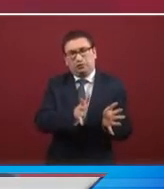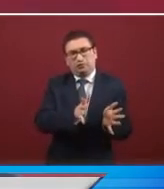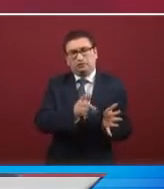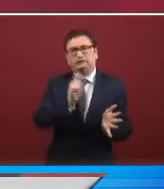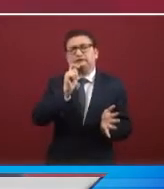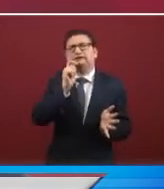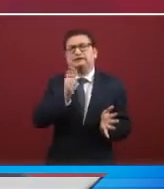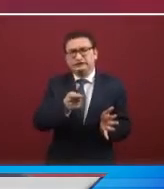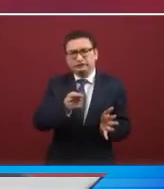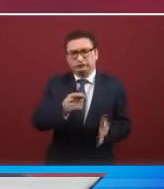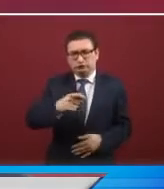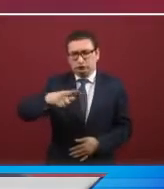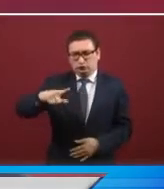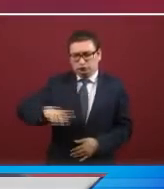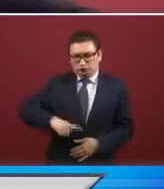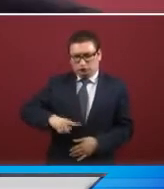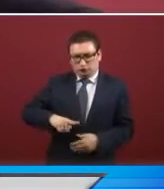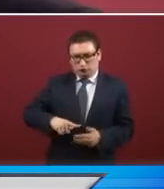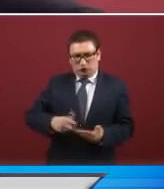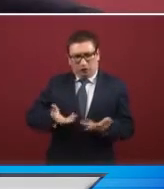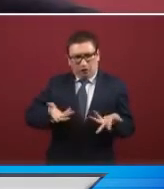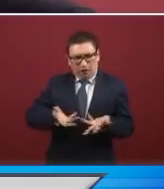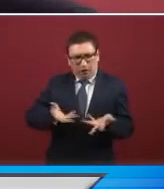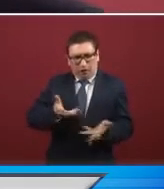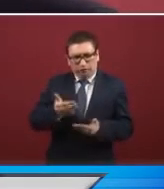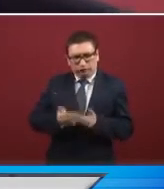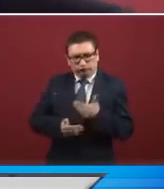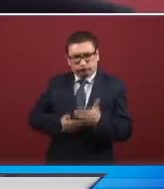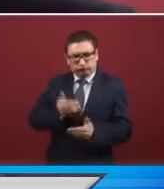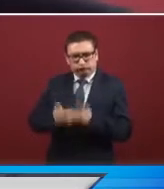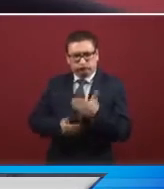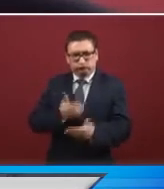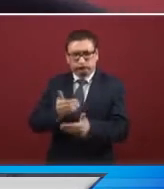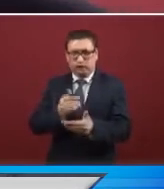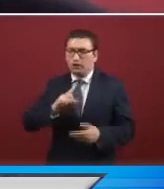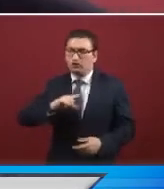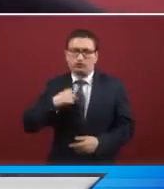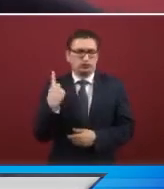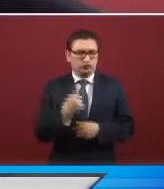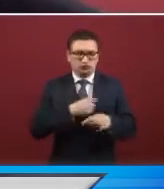Work every day government and society to serve and benefit the people of Mexico